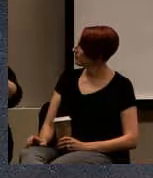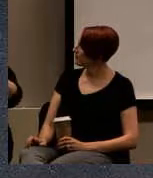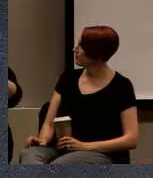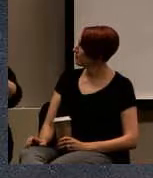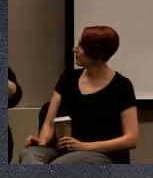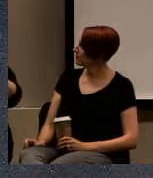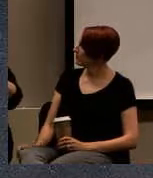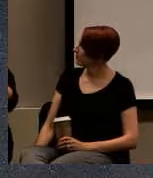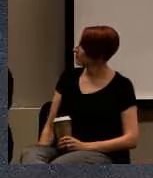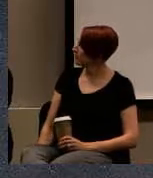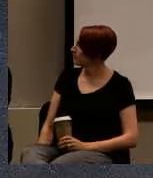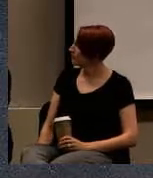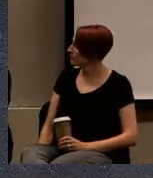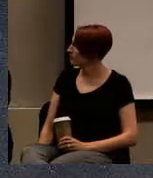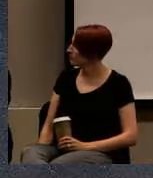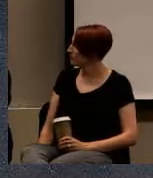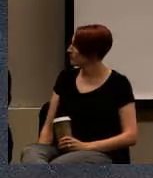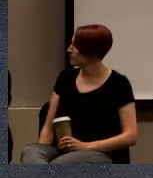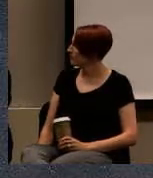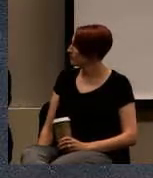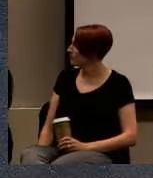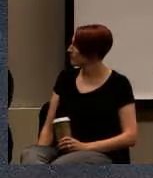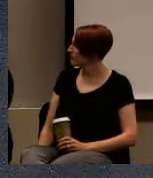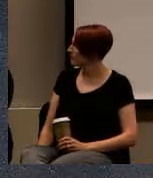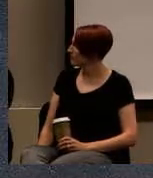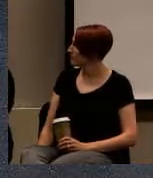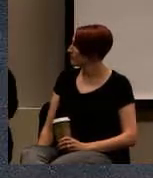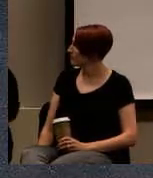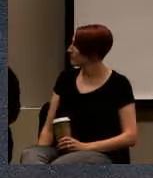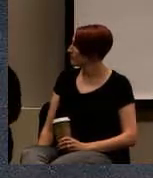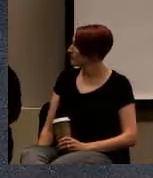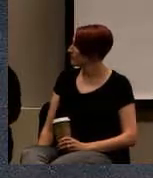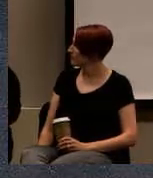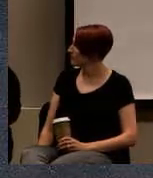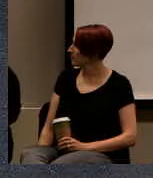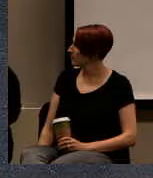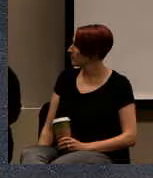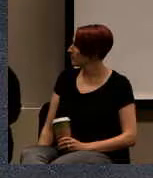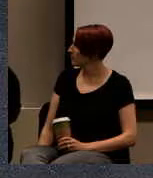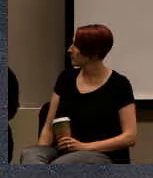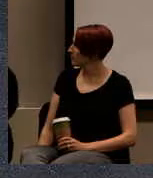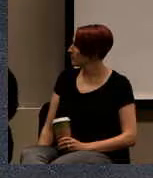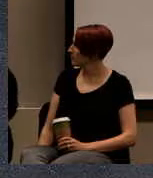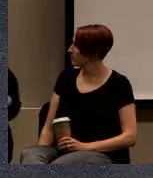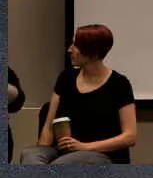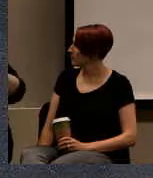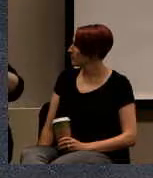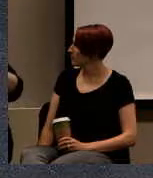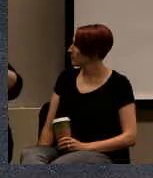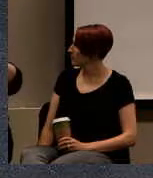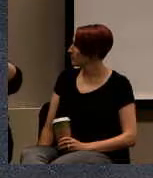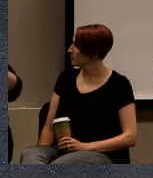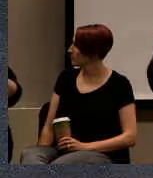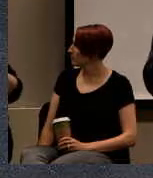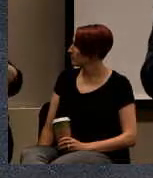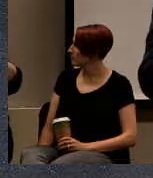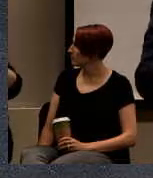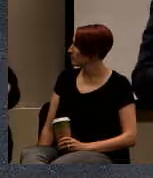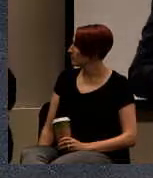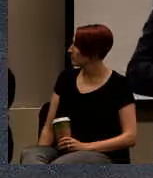that's easier for someone with arthritis to grab. Larger, more intuitive knobs and controls that